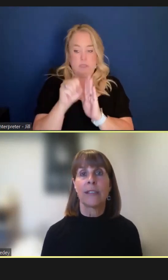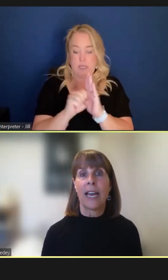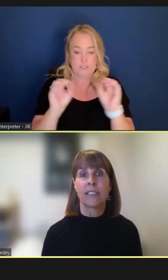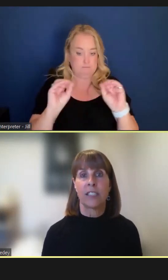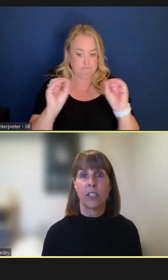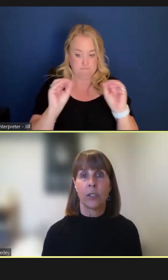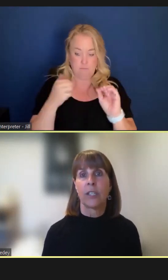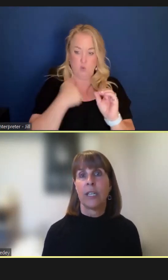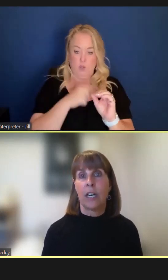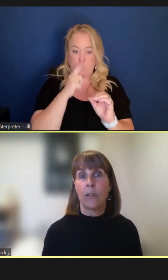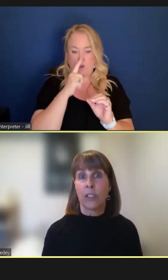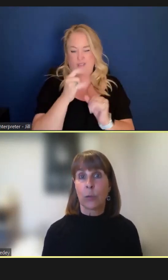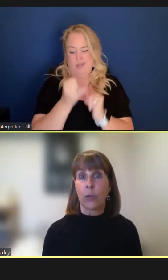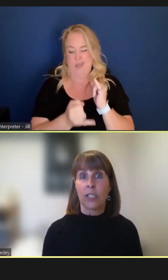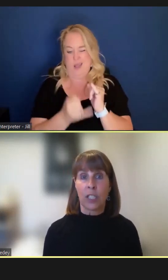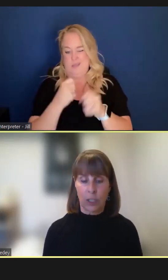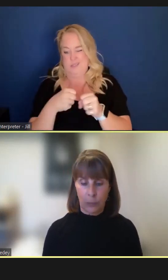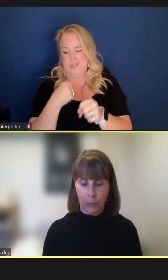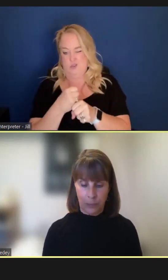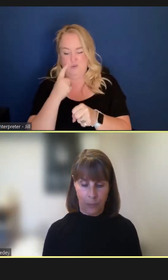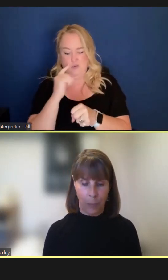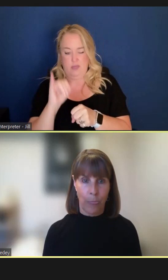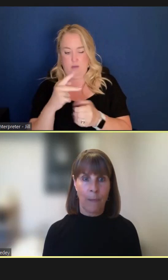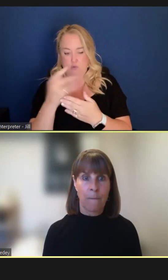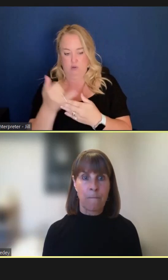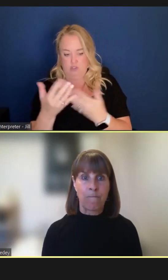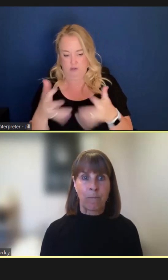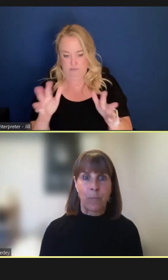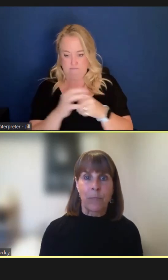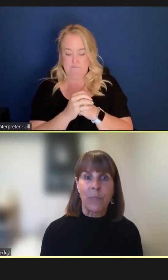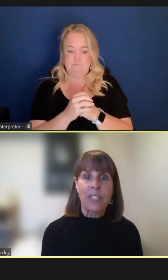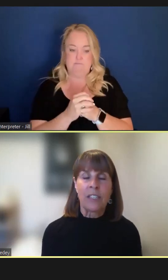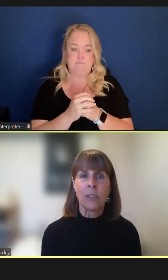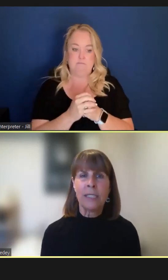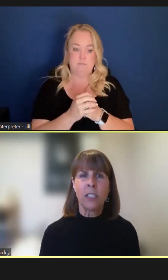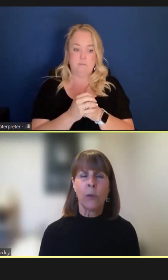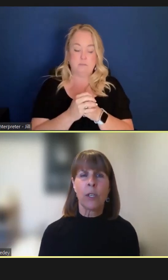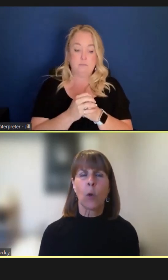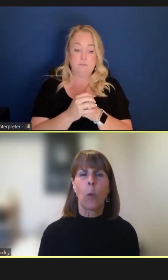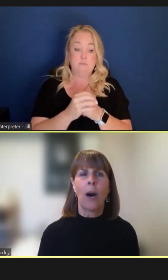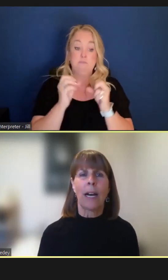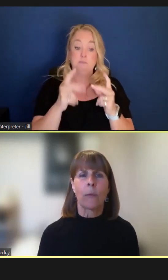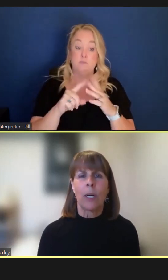last year of this project so let's start with our why why